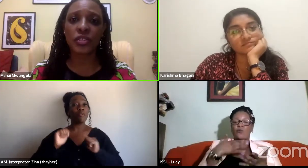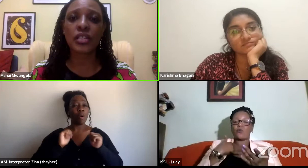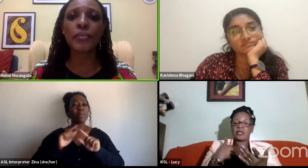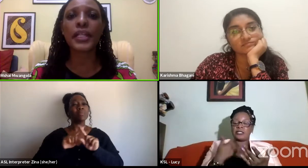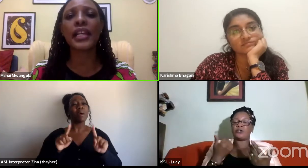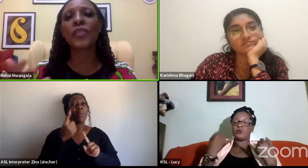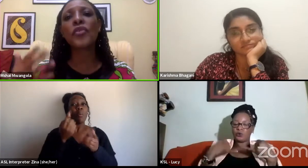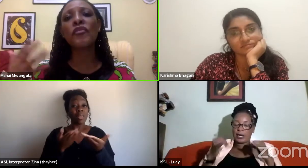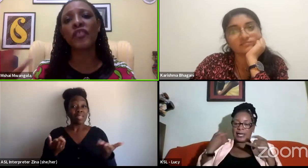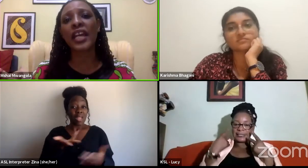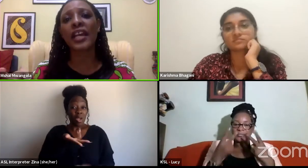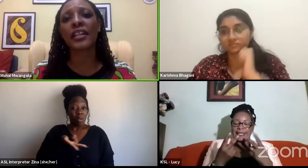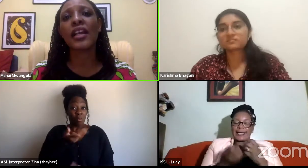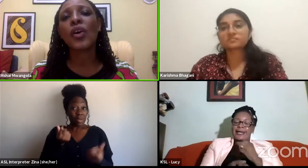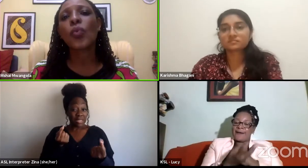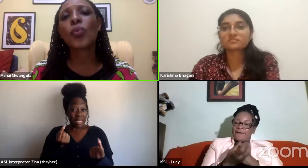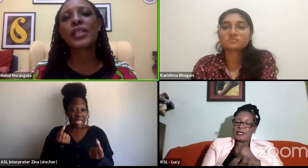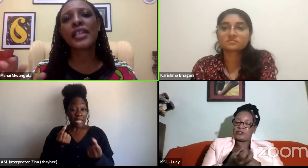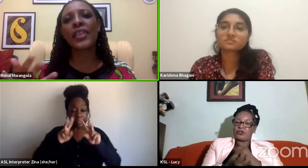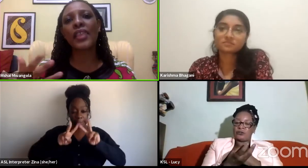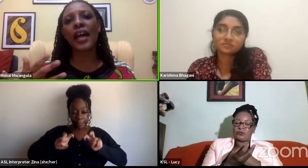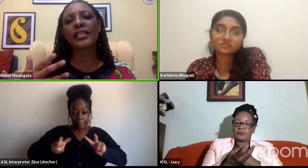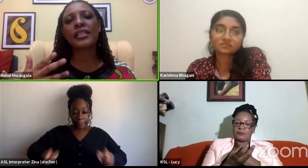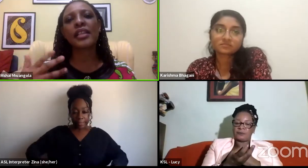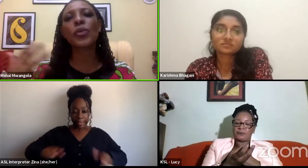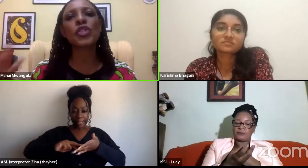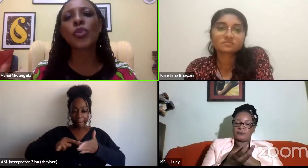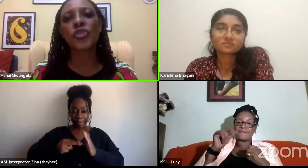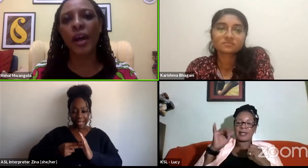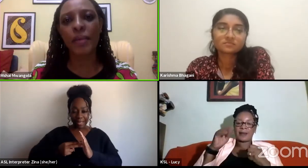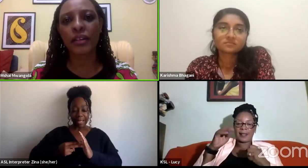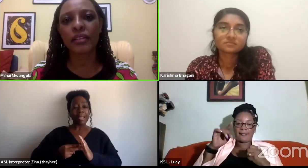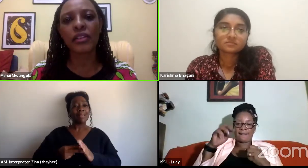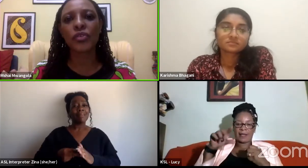So somebody like Ruth Finnegan would say that there was no drama.